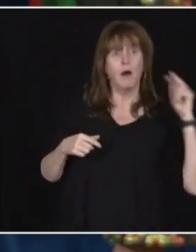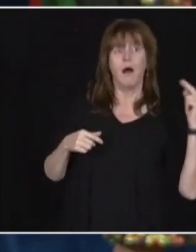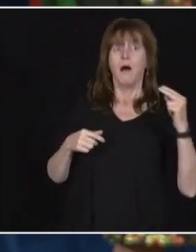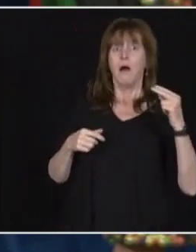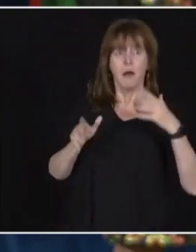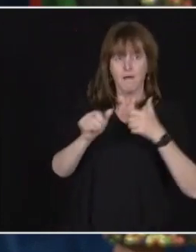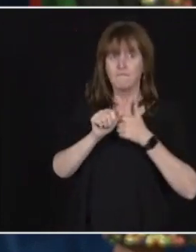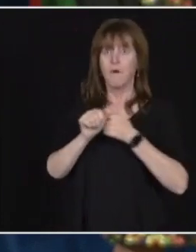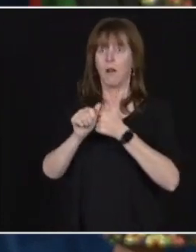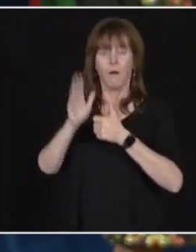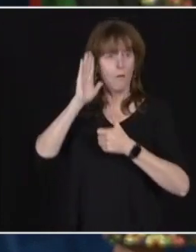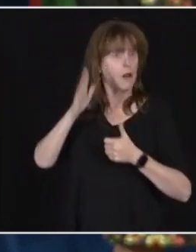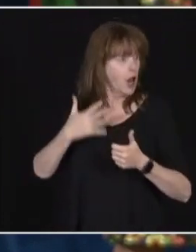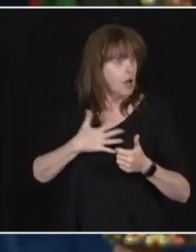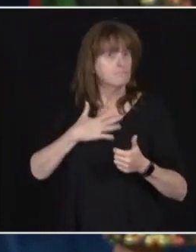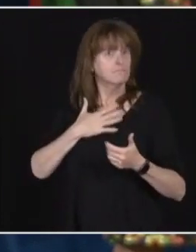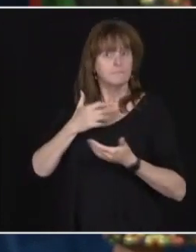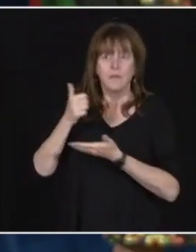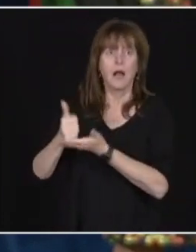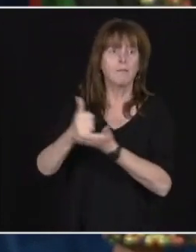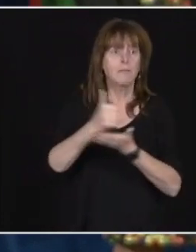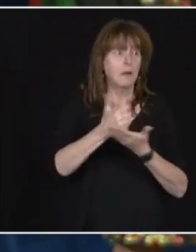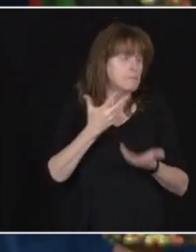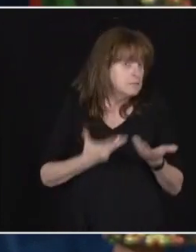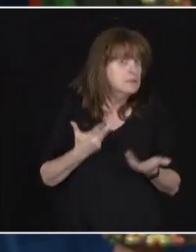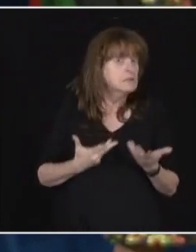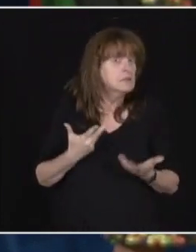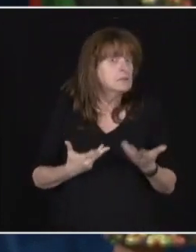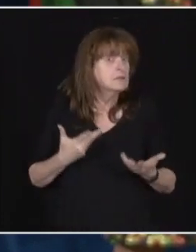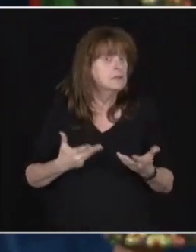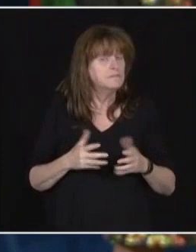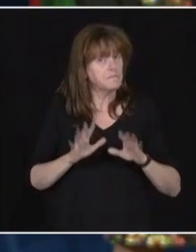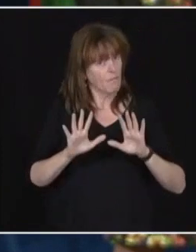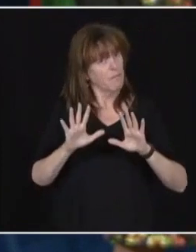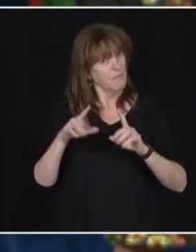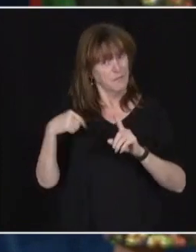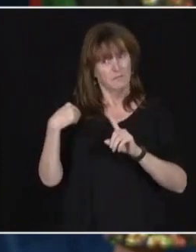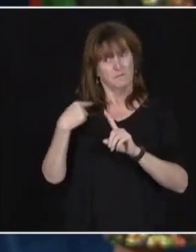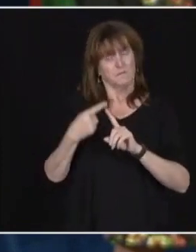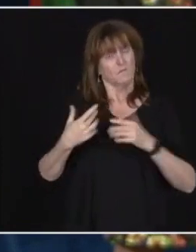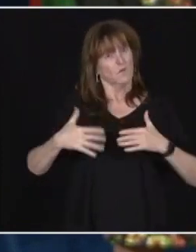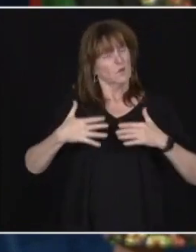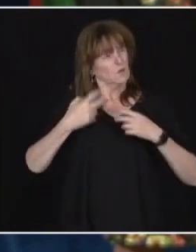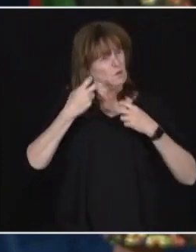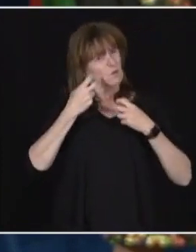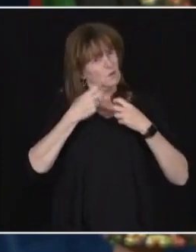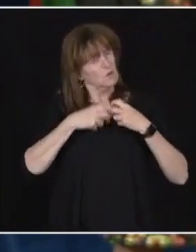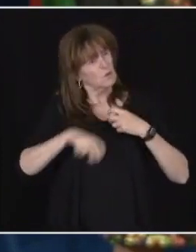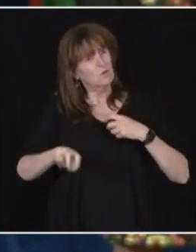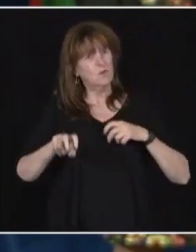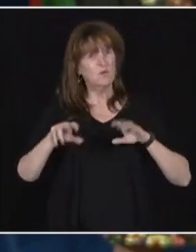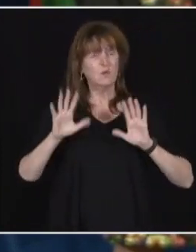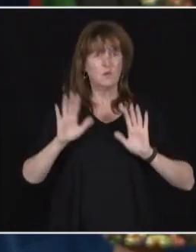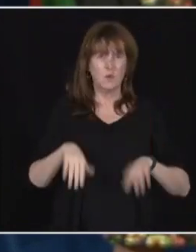You are setting a great example for others to follow. My friends, this time period has been difficult for all of us.